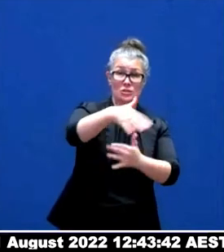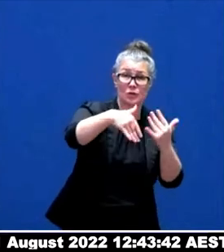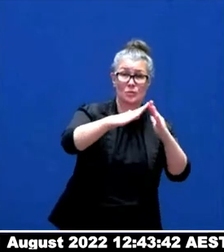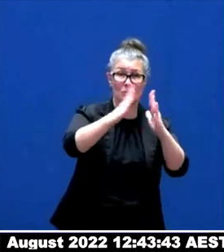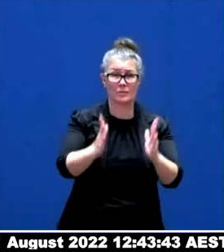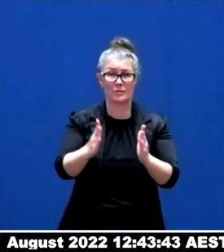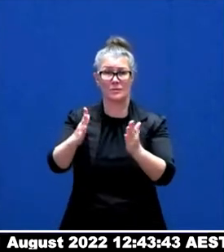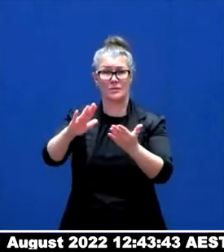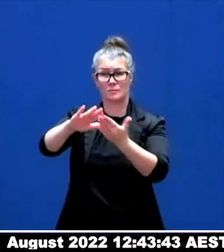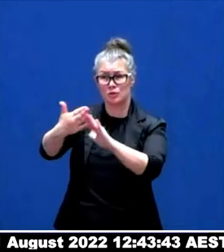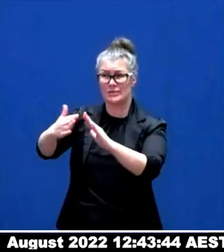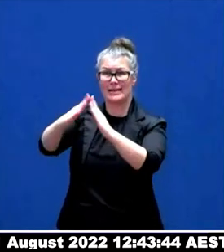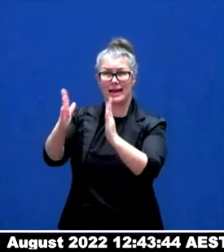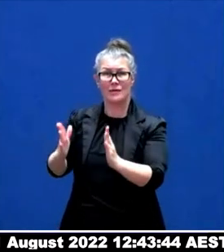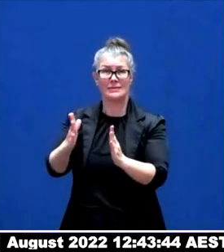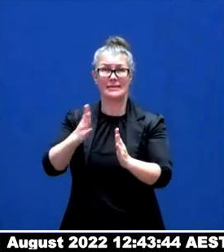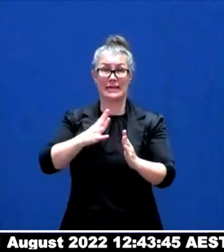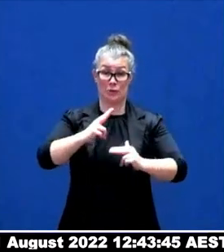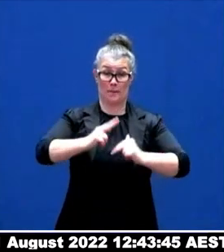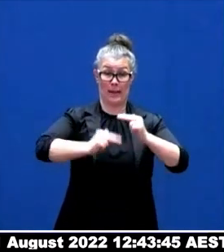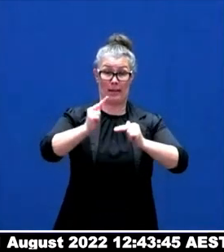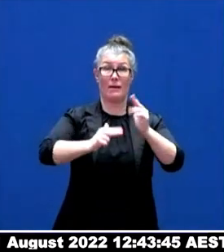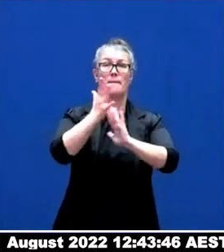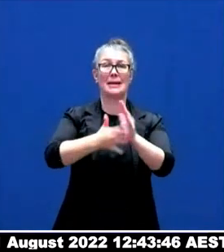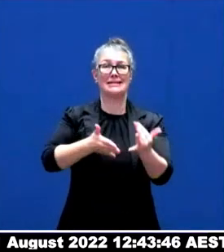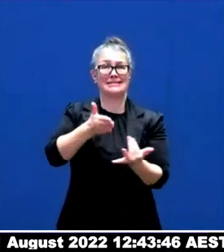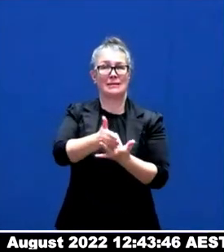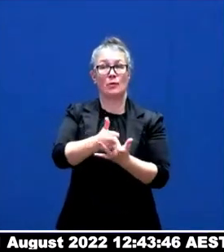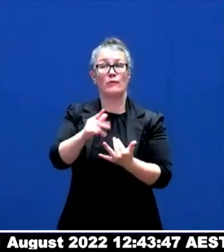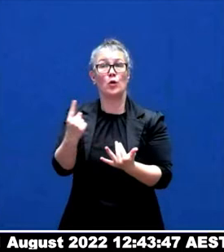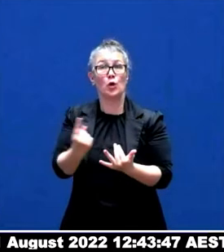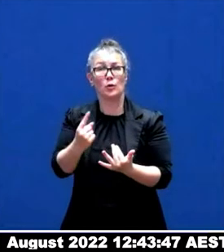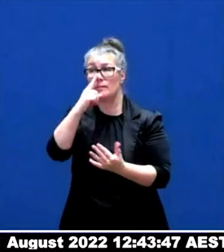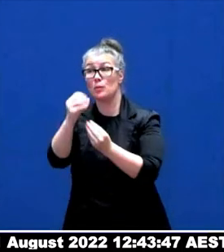in a way that is accessible for people with disability and also older people; right?